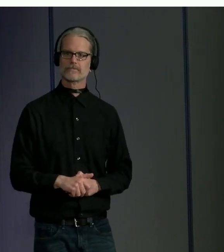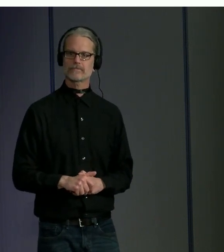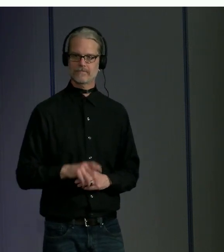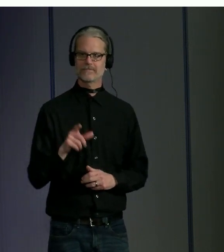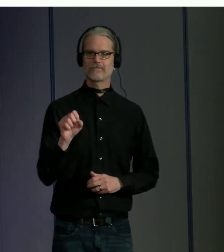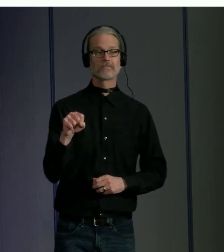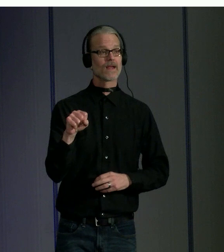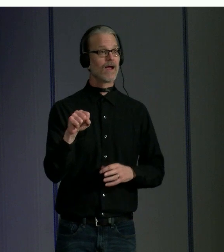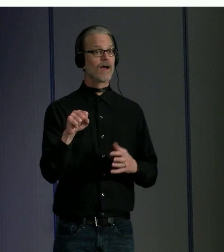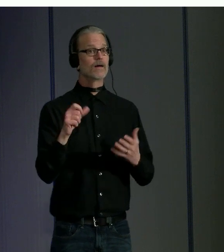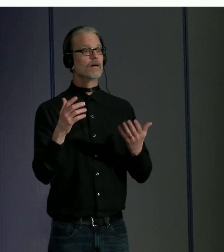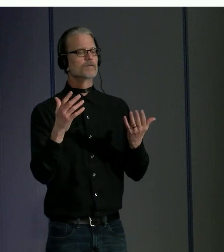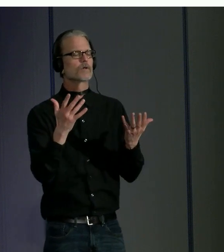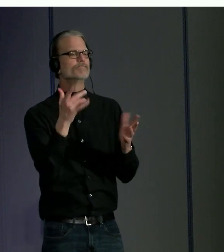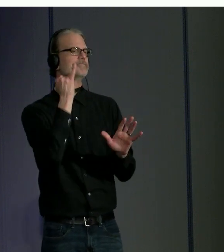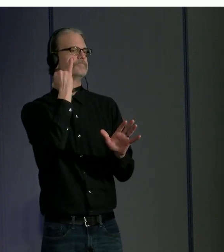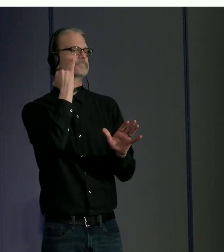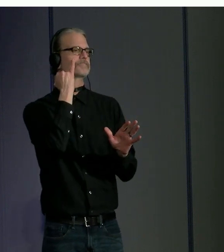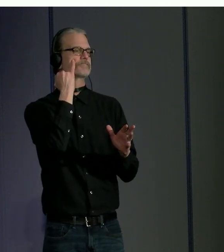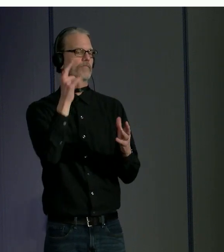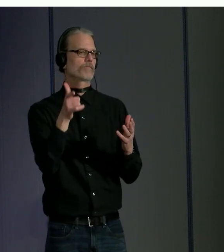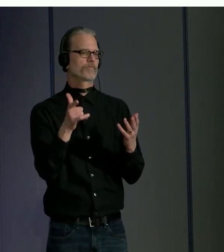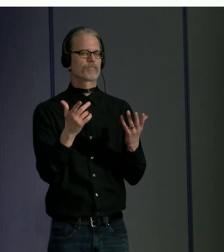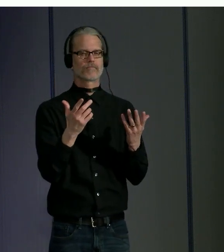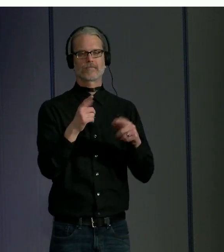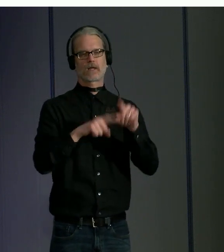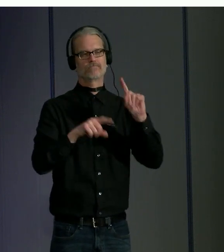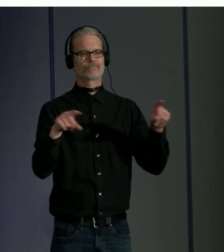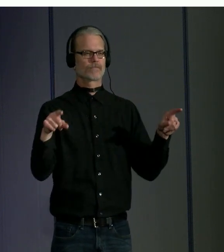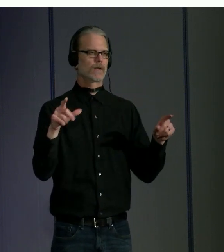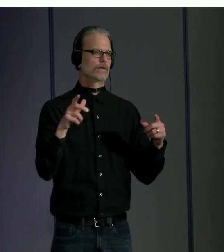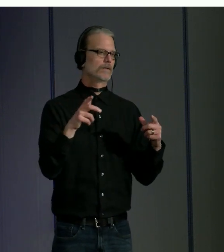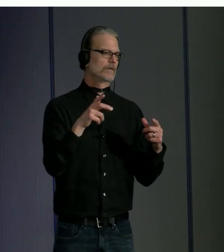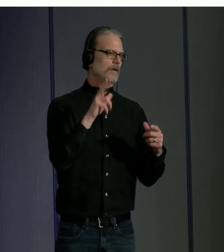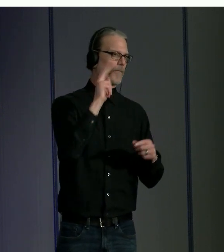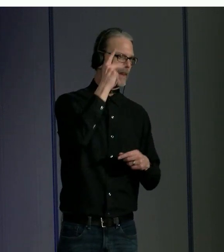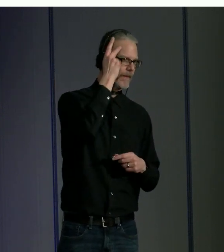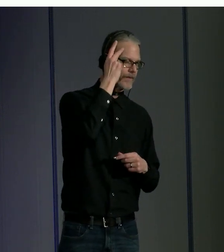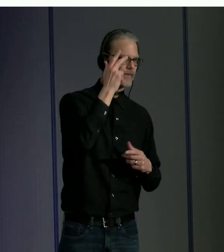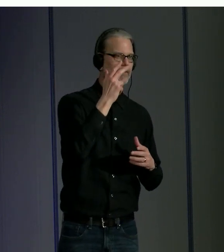Let's say for variety of technical and political reasons you have a KenTacoHut.